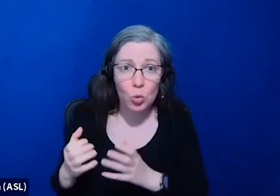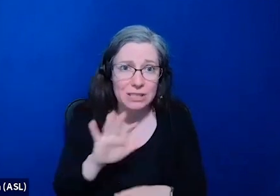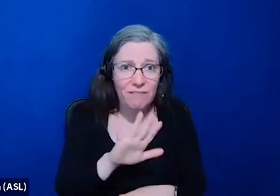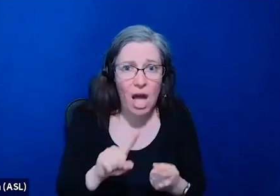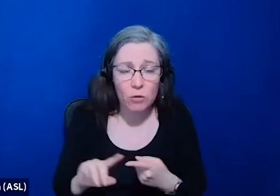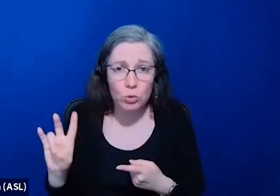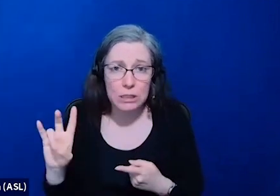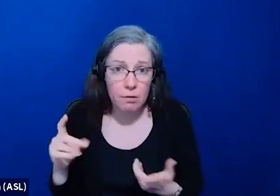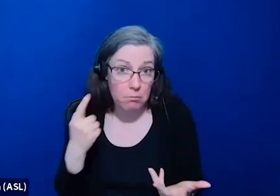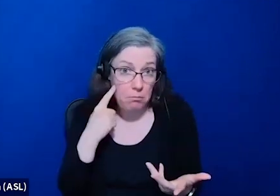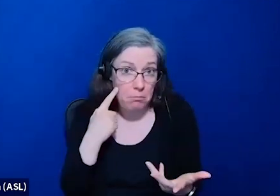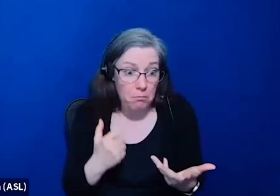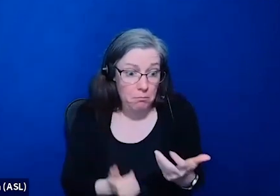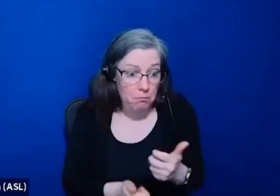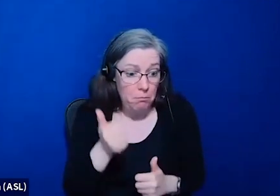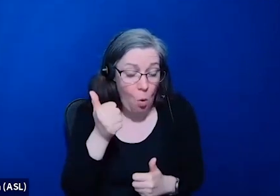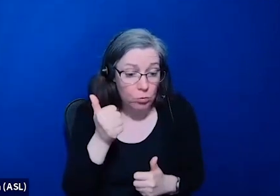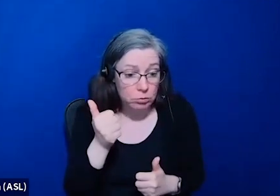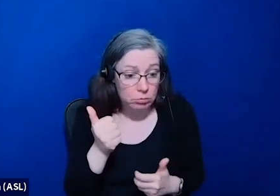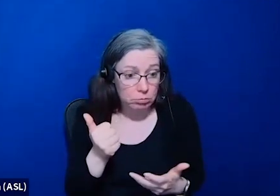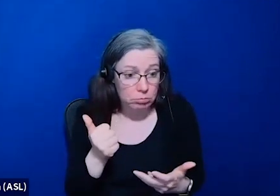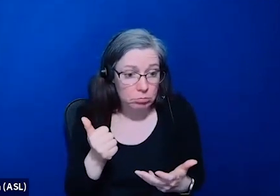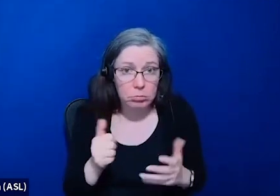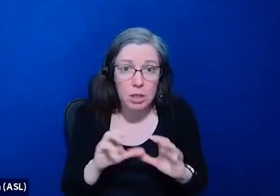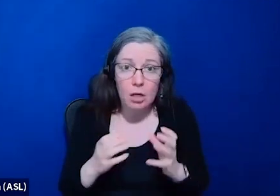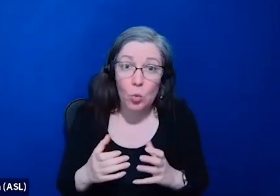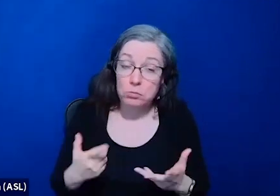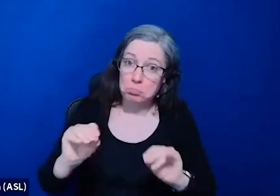That was immediately obvious to me what they meant, and basically,